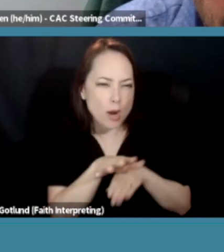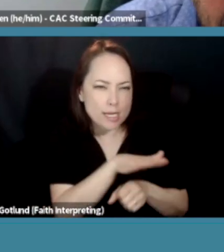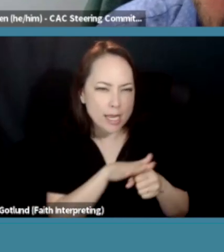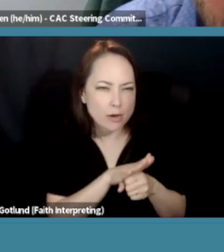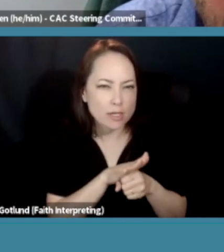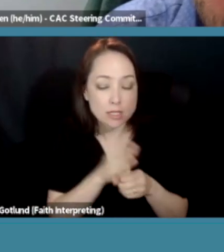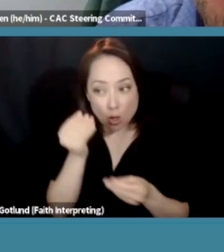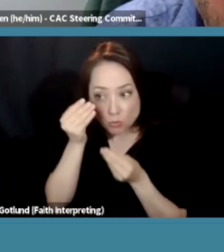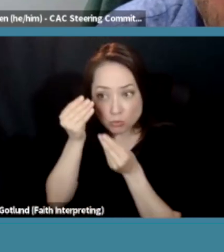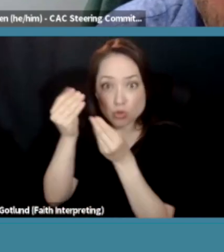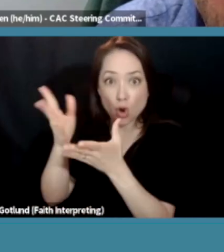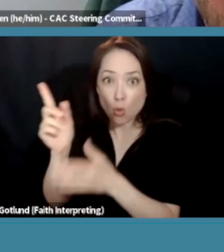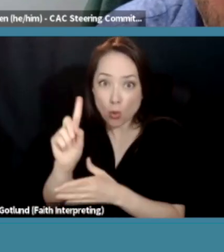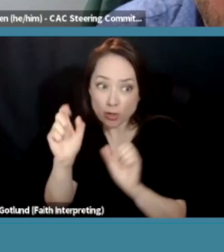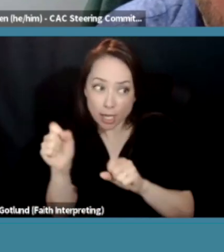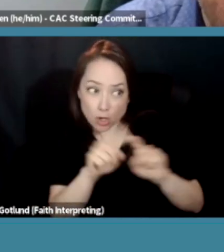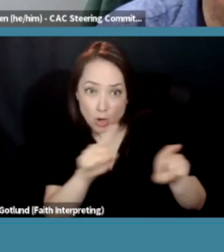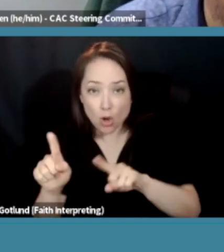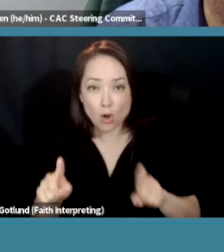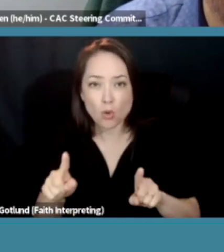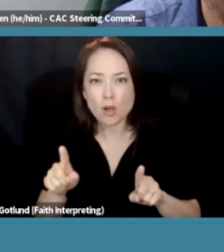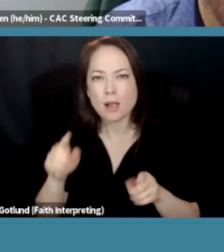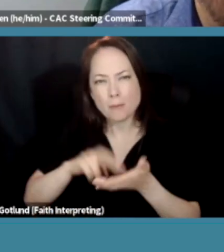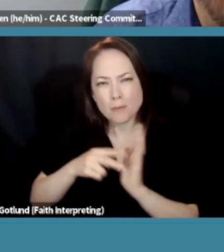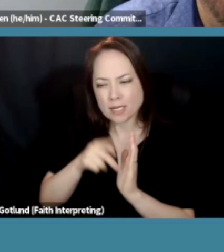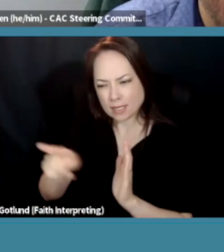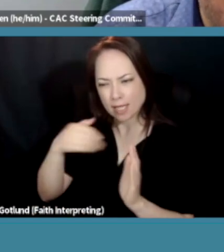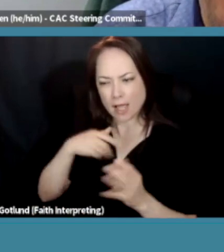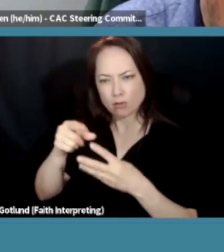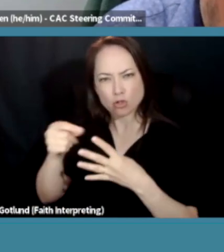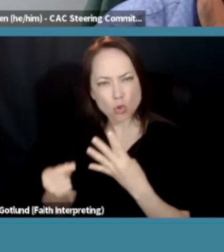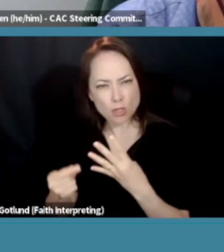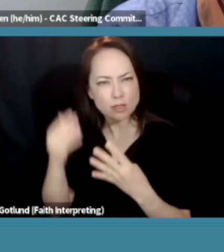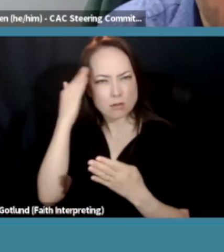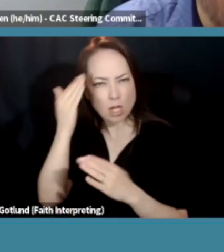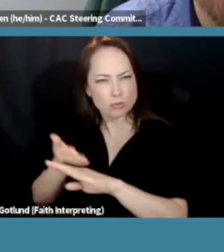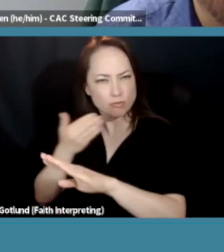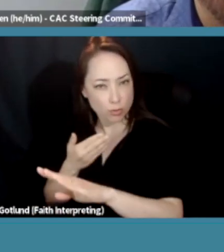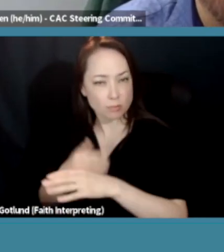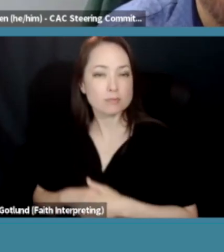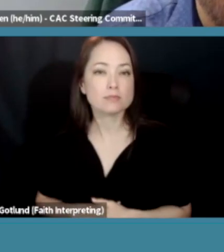So again, it's about letting them have choice and knowledge ahead of time. Next slide, please.